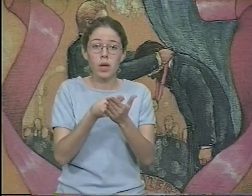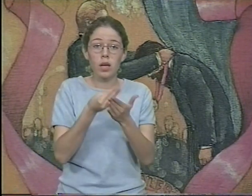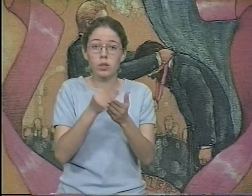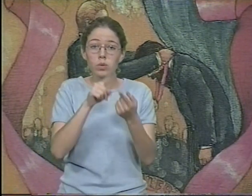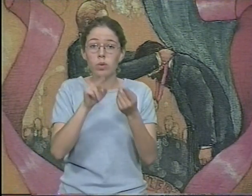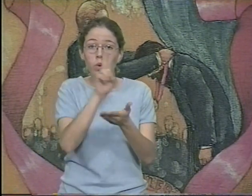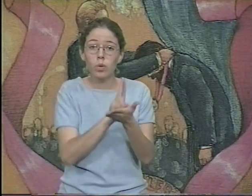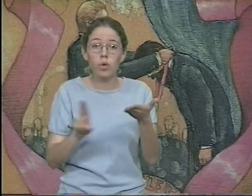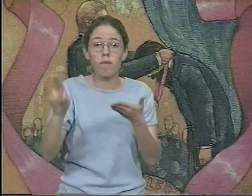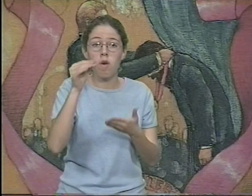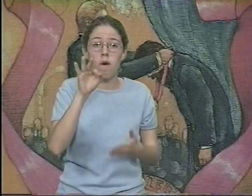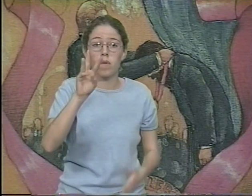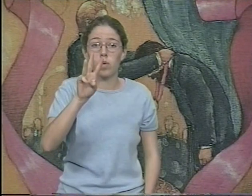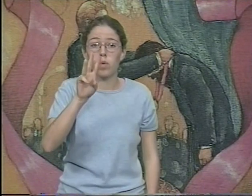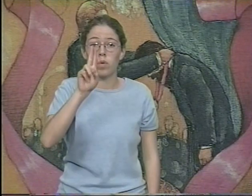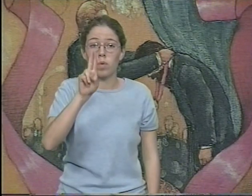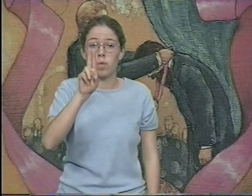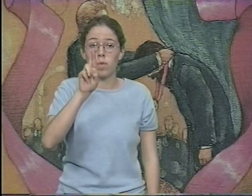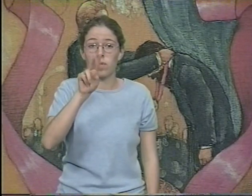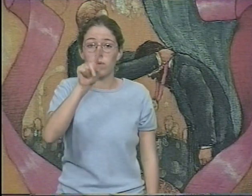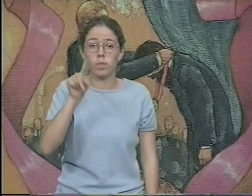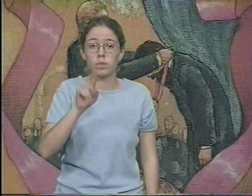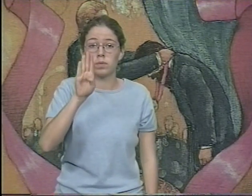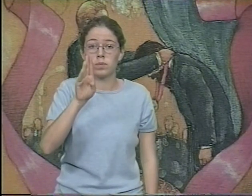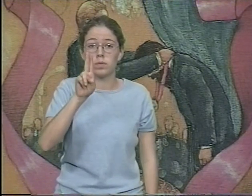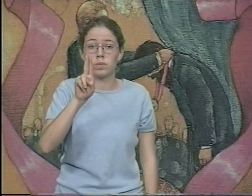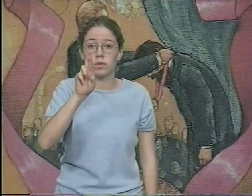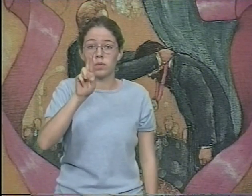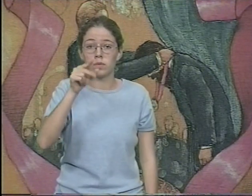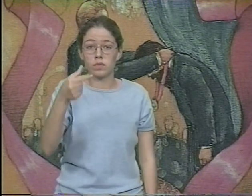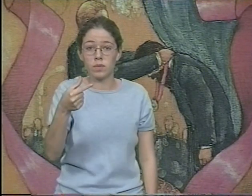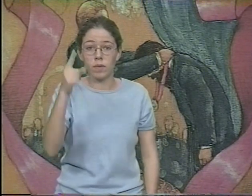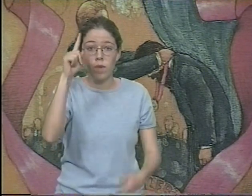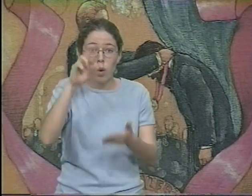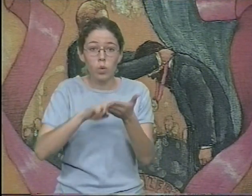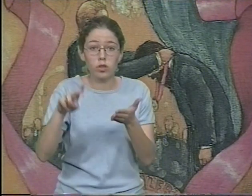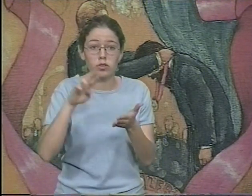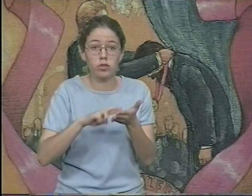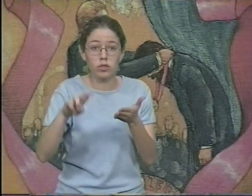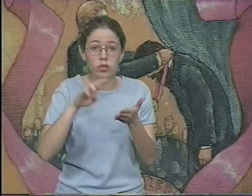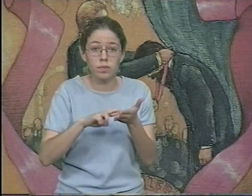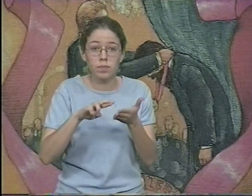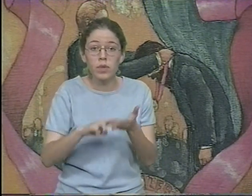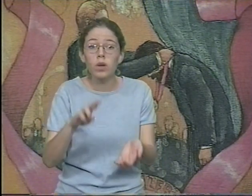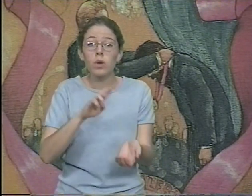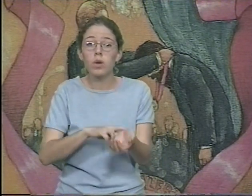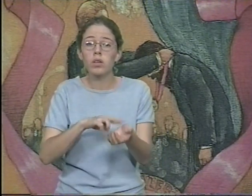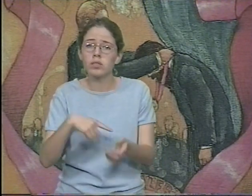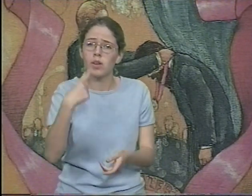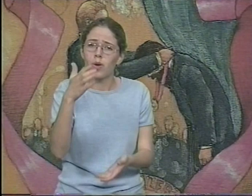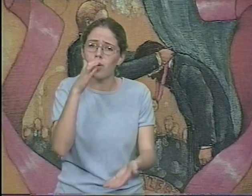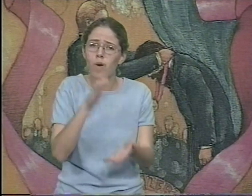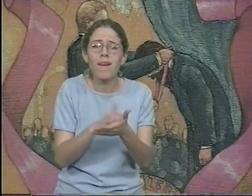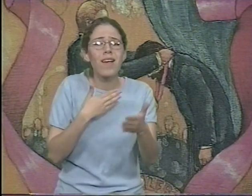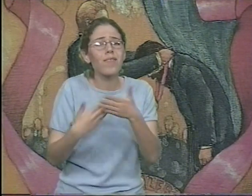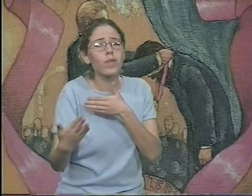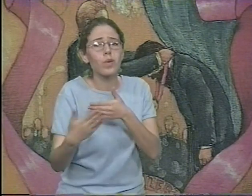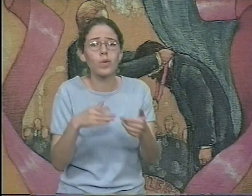University of Wurzburg for research. As honored as he was to receive the prize,